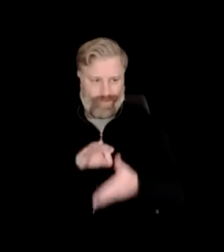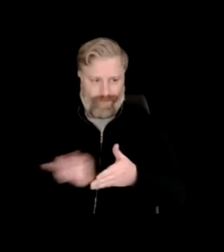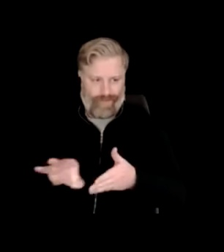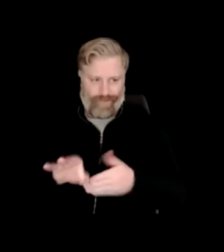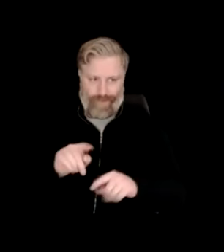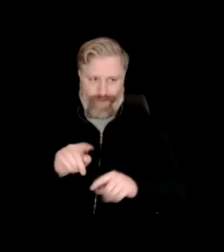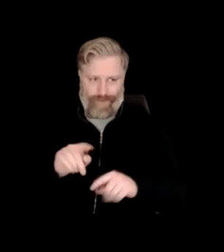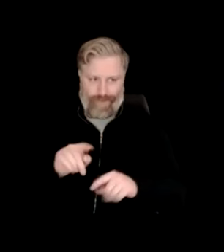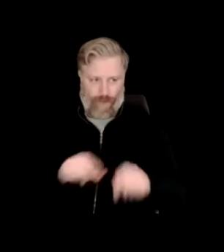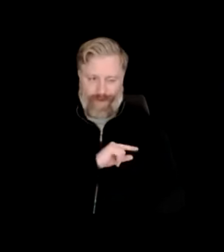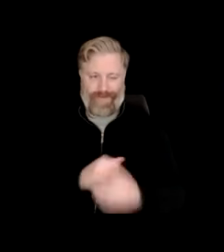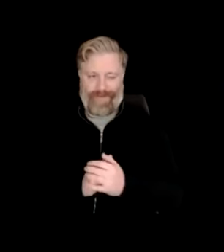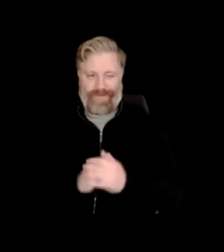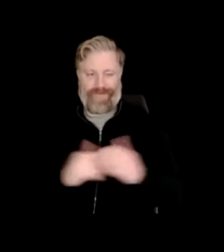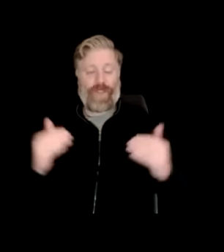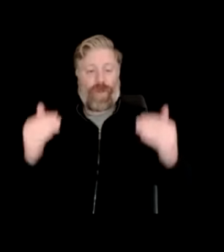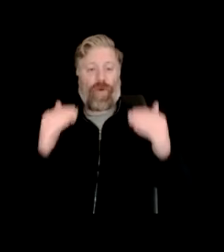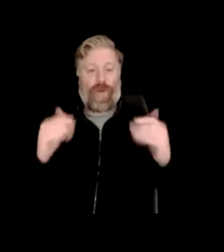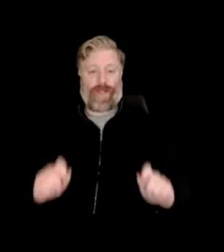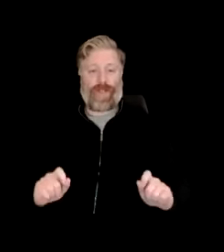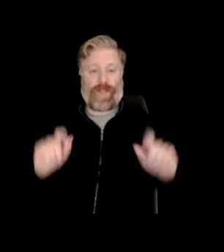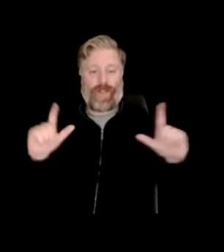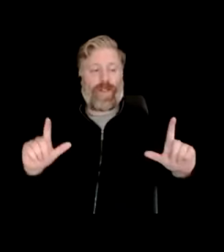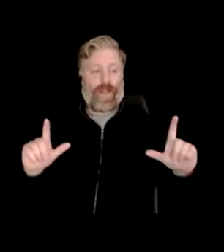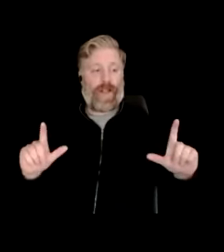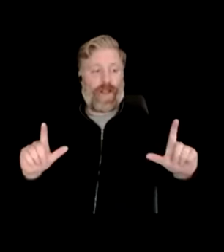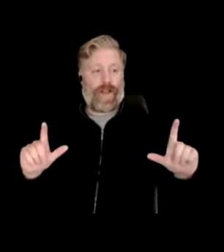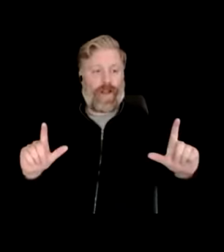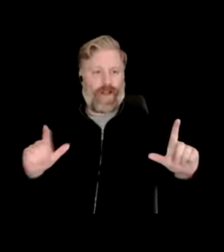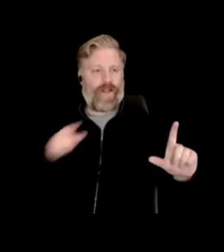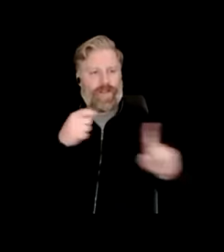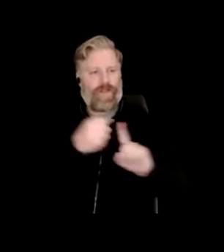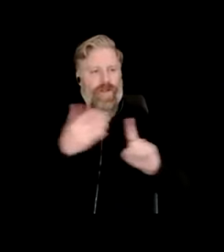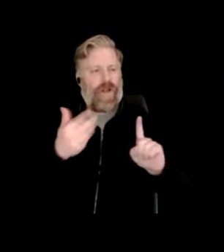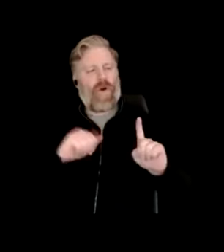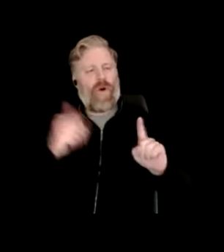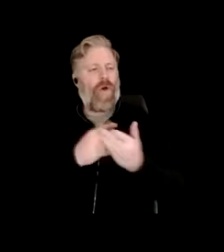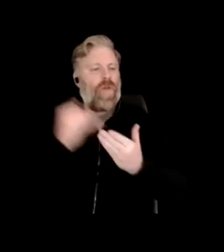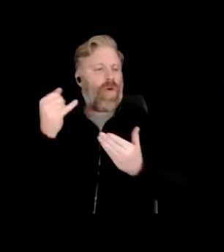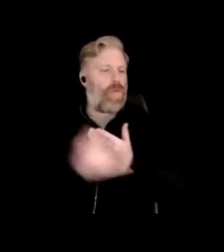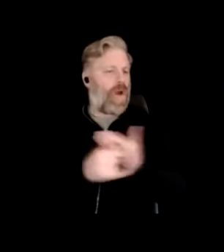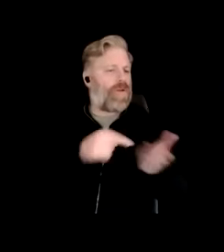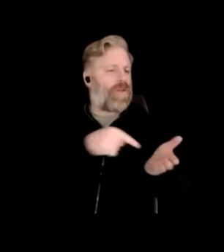So on this slide, it's a little bit more on ineligible projects and expenses.